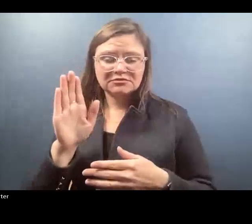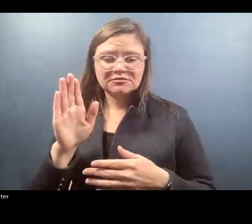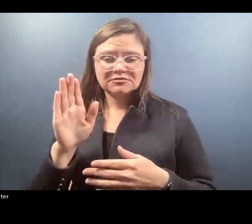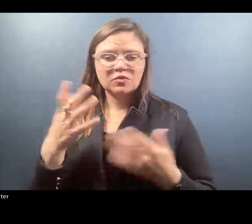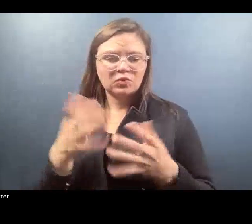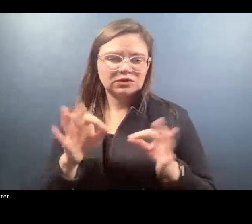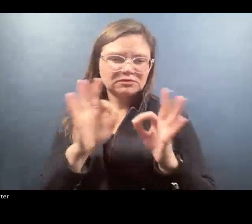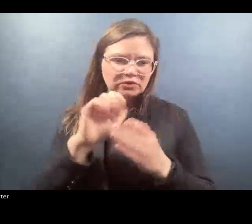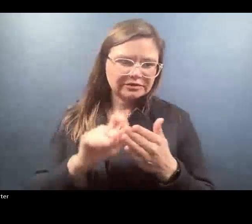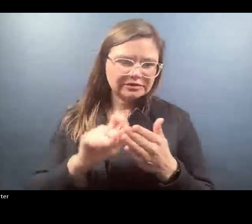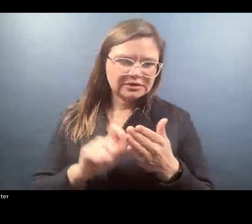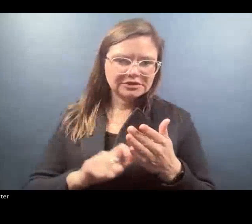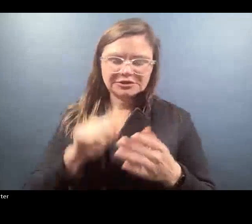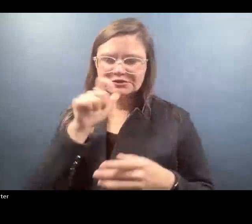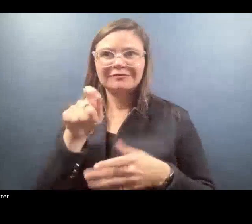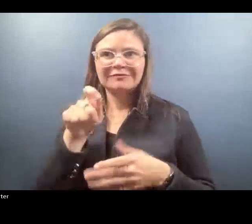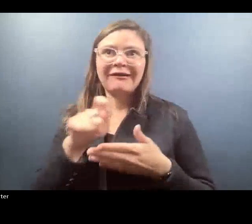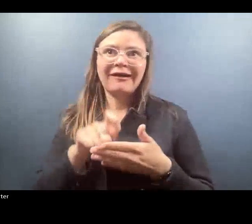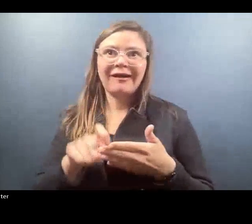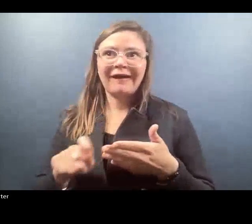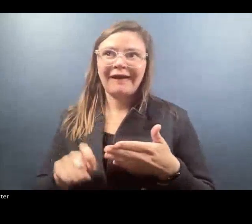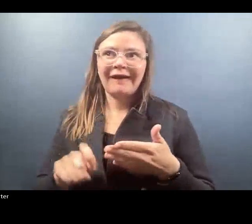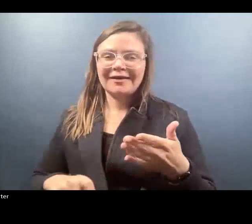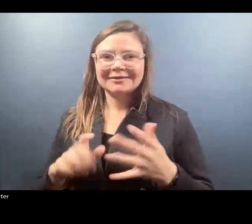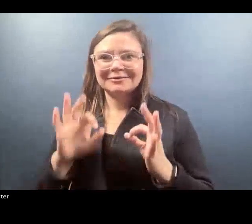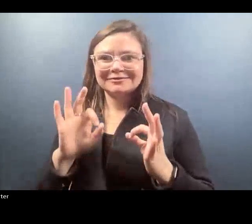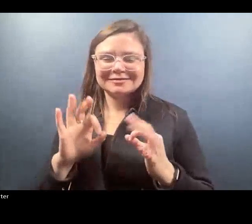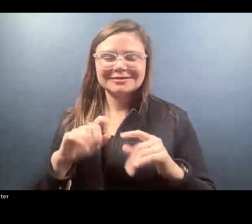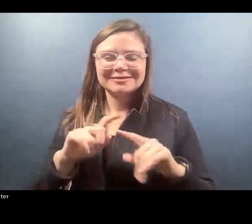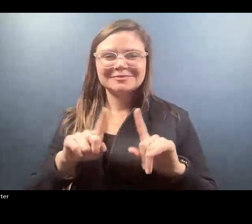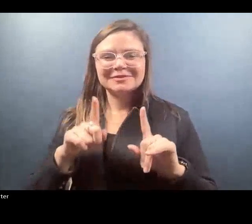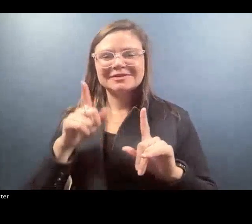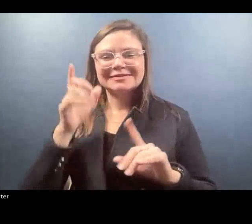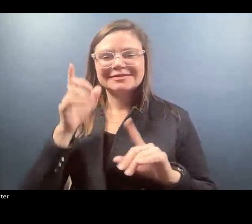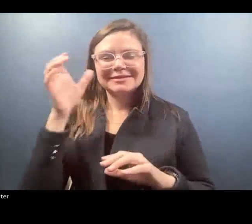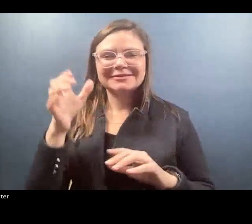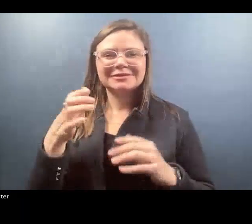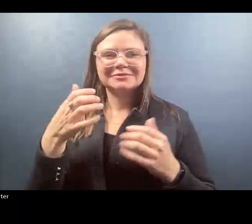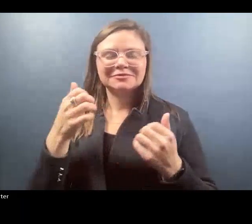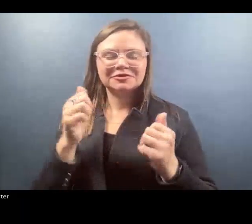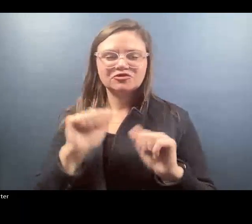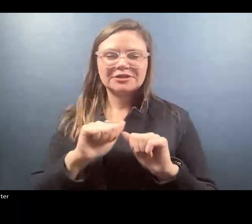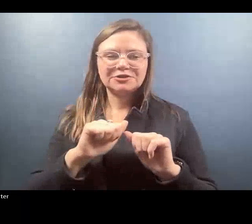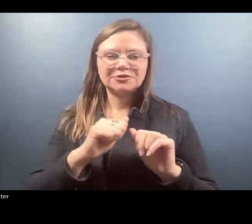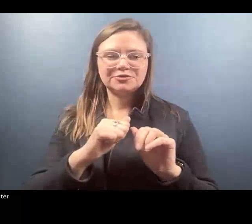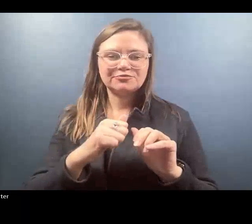You don't have to be a stenographer, but just the big ideas to report out to the larger group when we come back together.